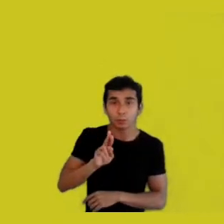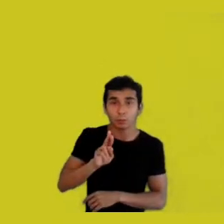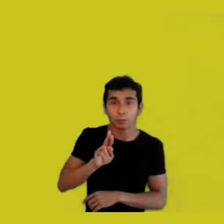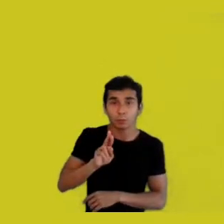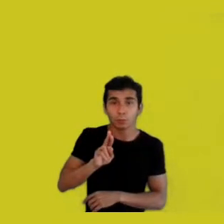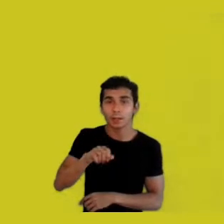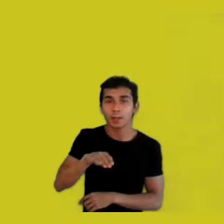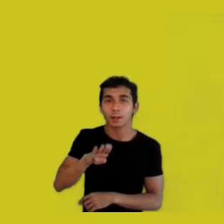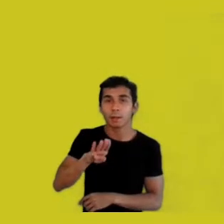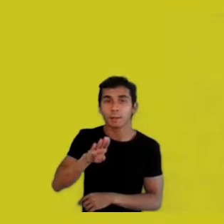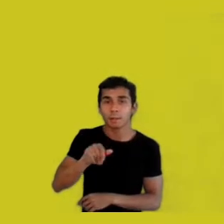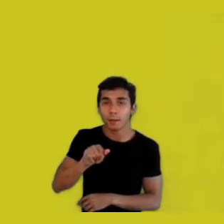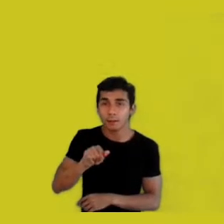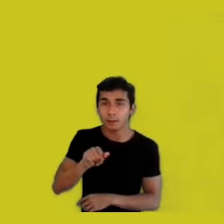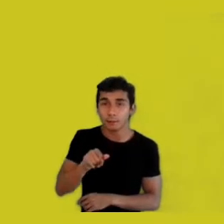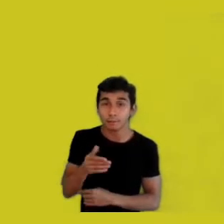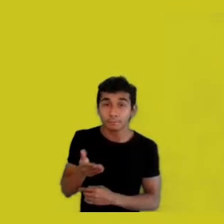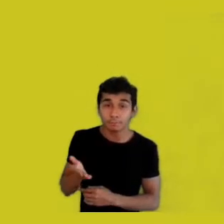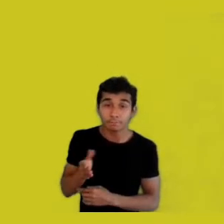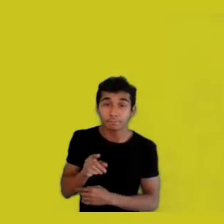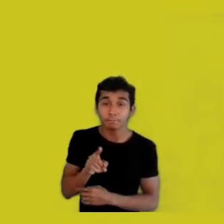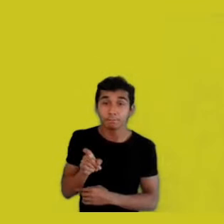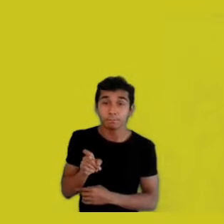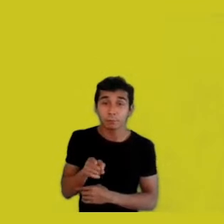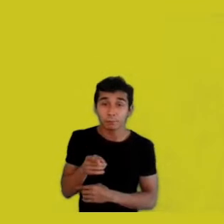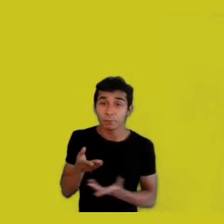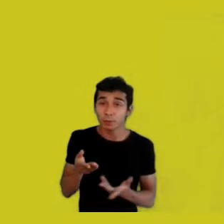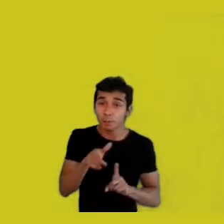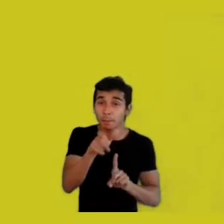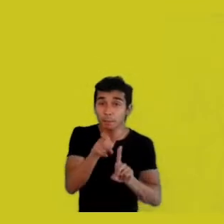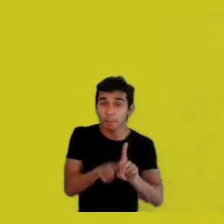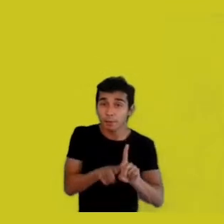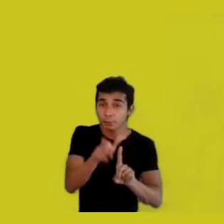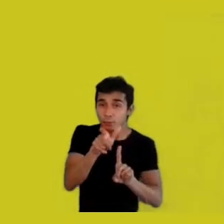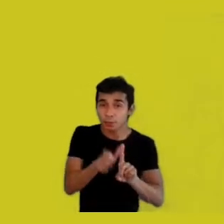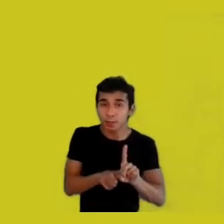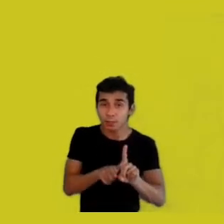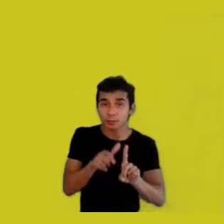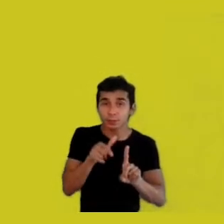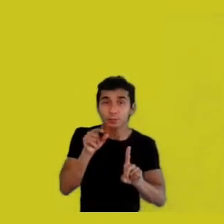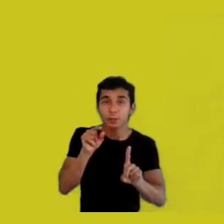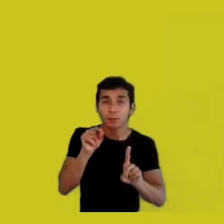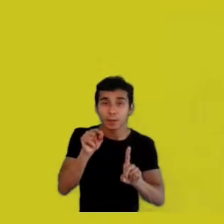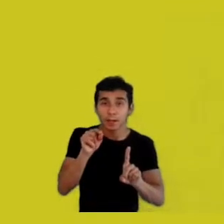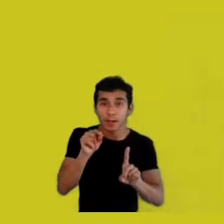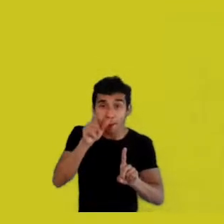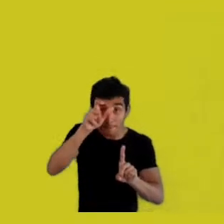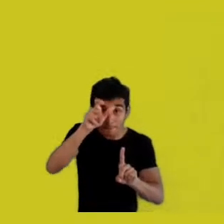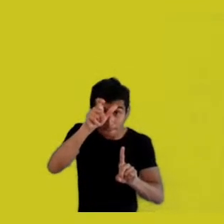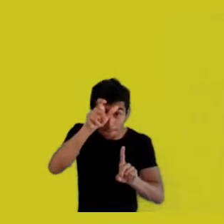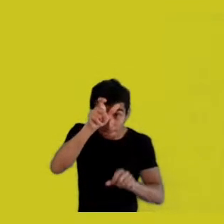I mean, what is a character? Aren’t they an individual, within the Paiter conception?